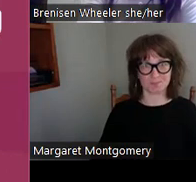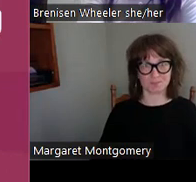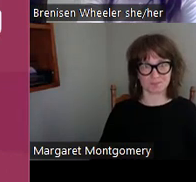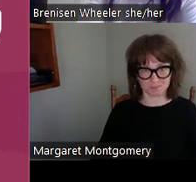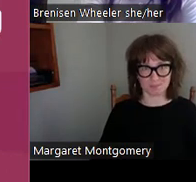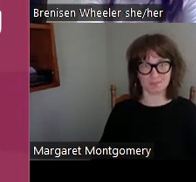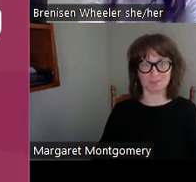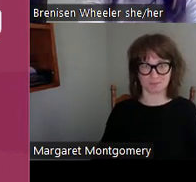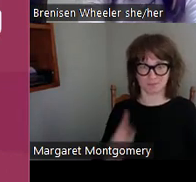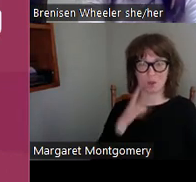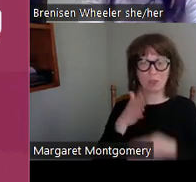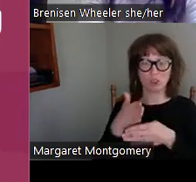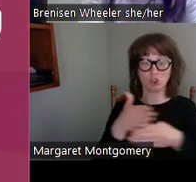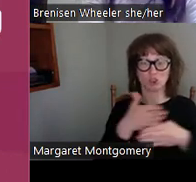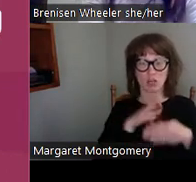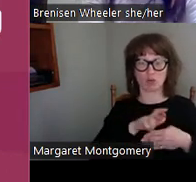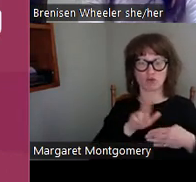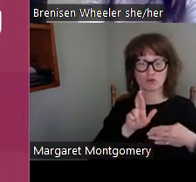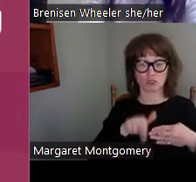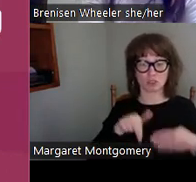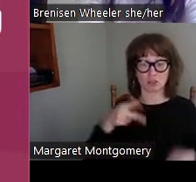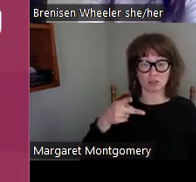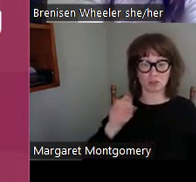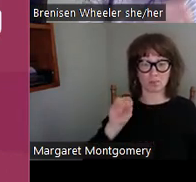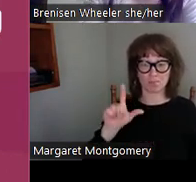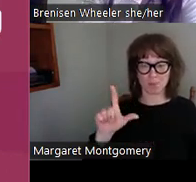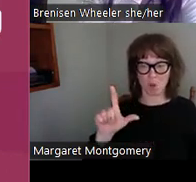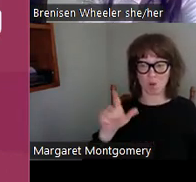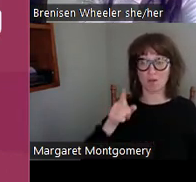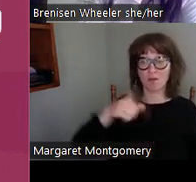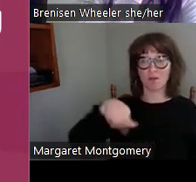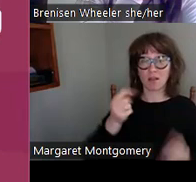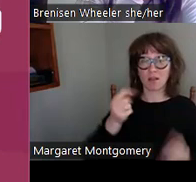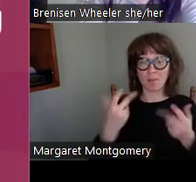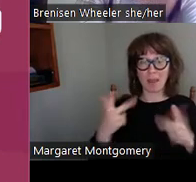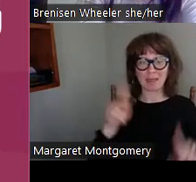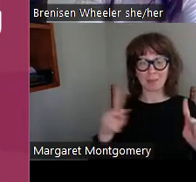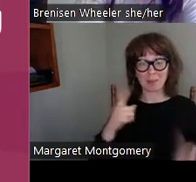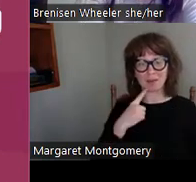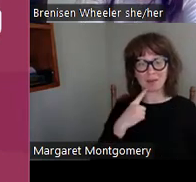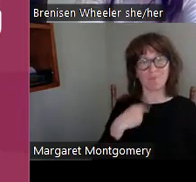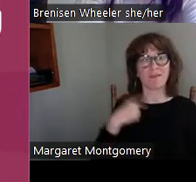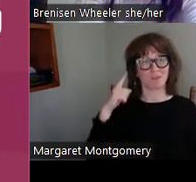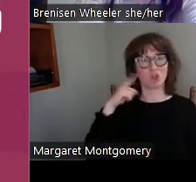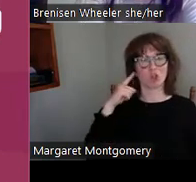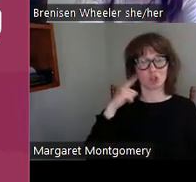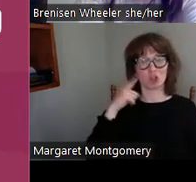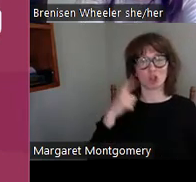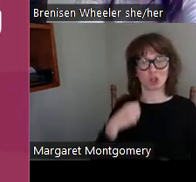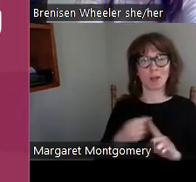13:06:03 So a lot of people said that they have heard abuse being caused by the use of